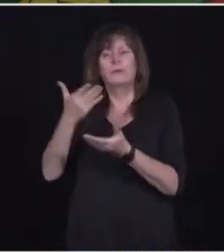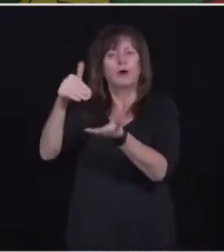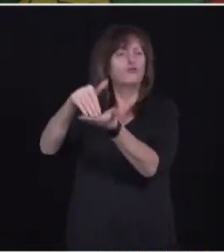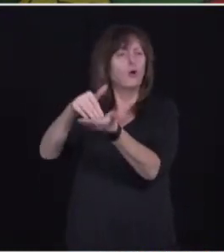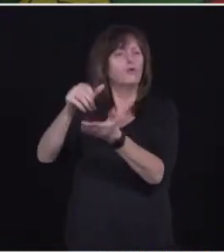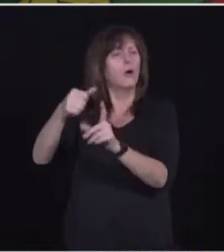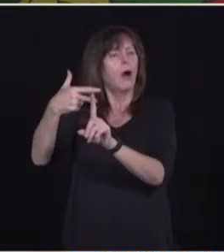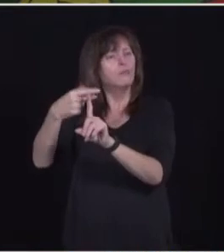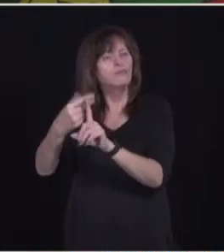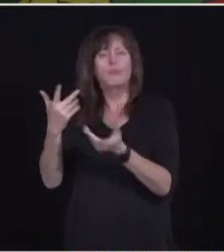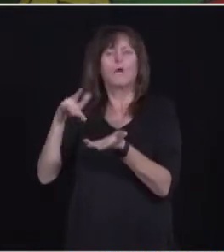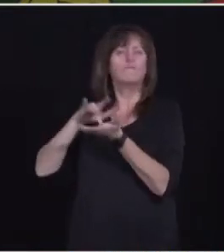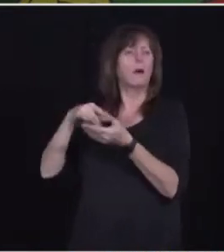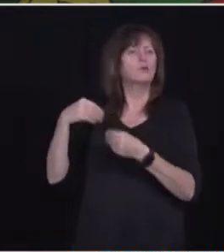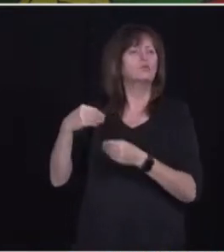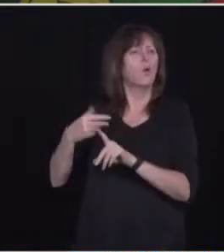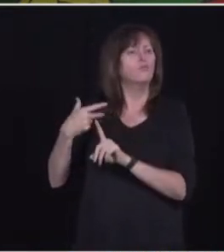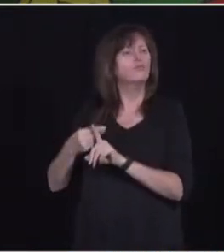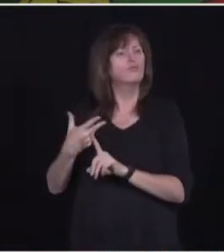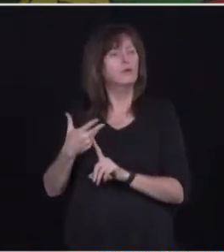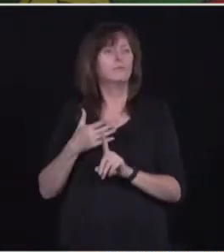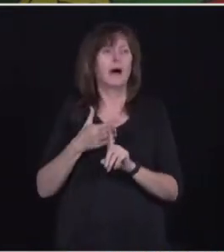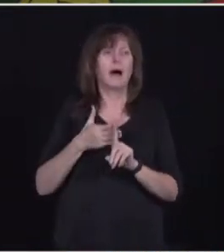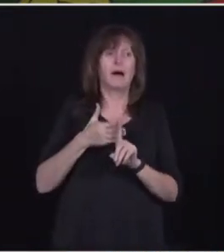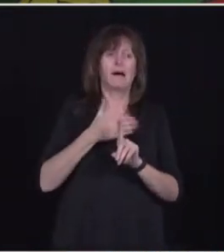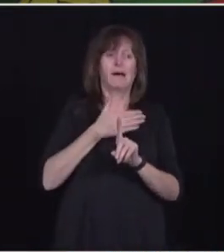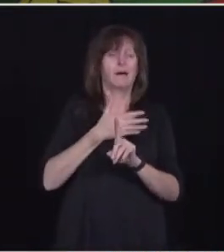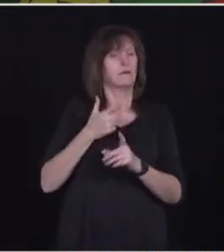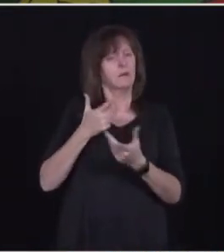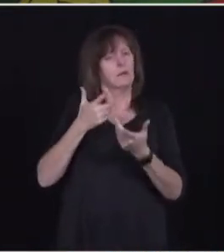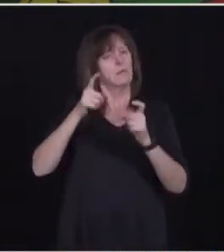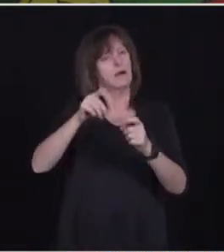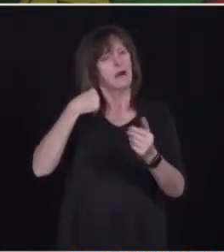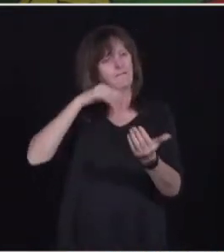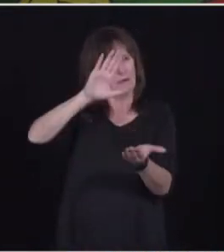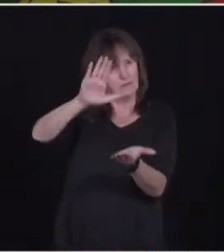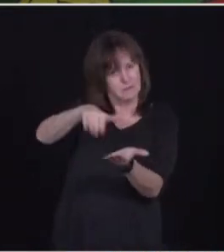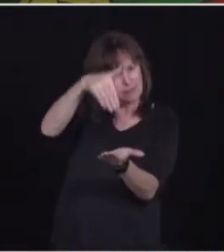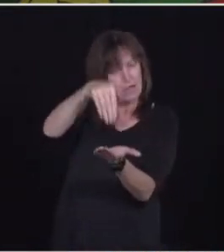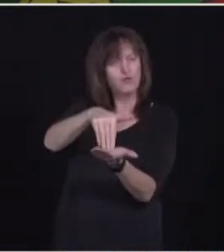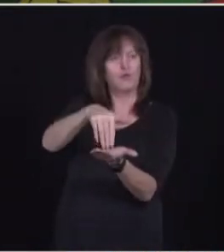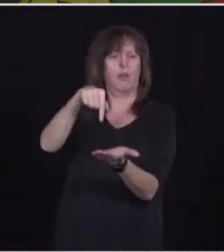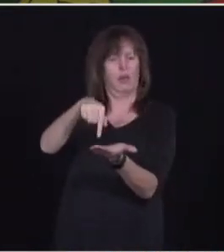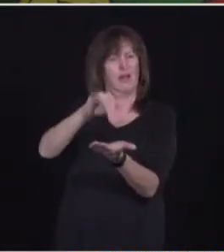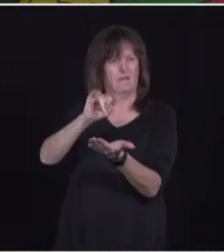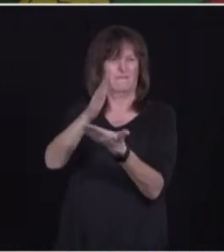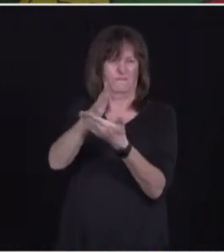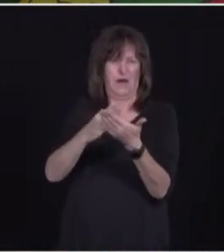operation into one which is identical to the flu vaccine, or the shingles vaccine, where your pharmacies and your medical clinics, your